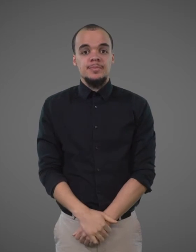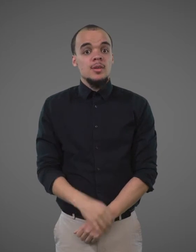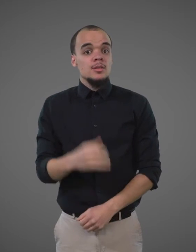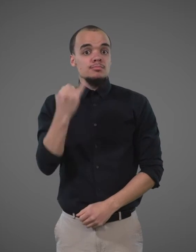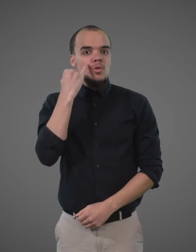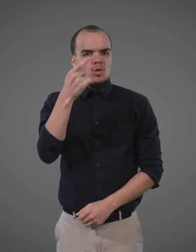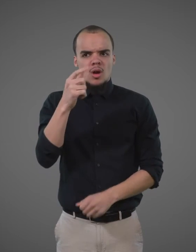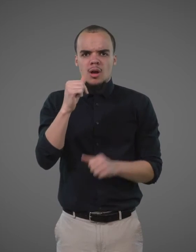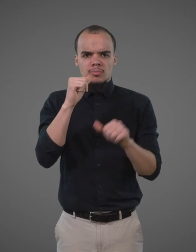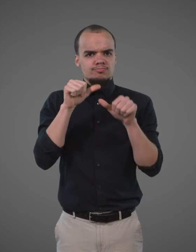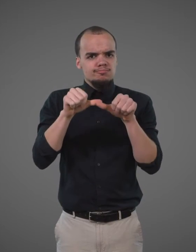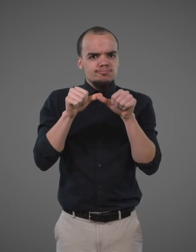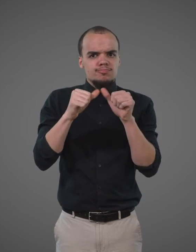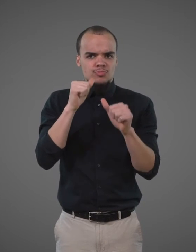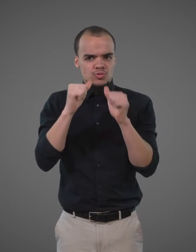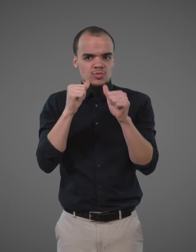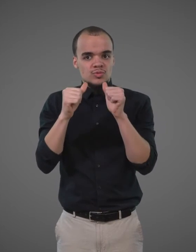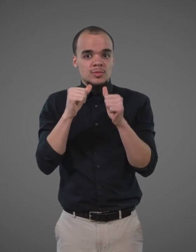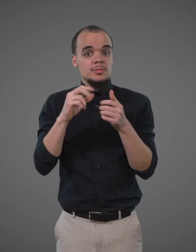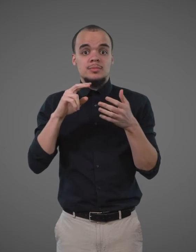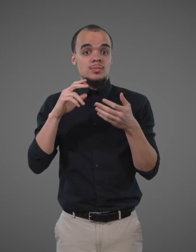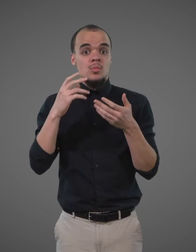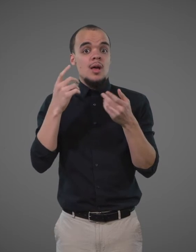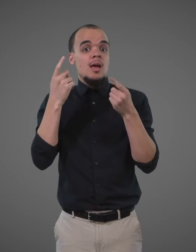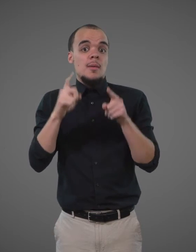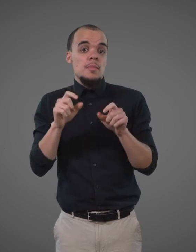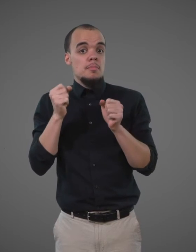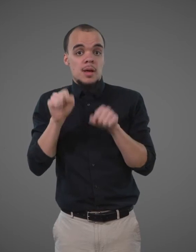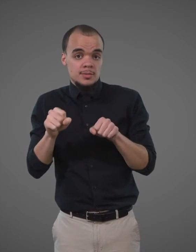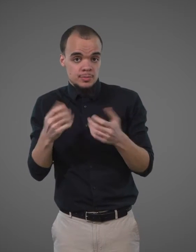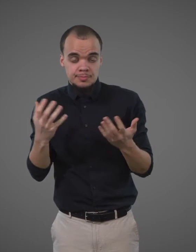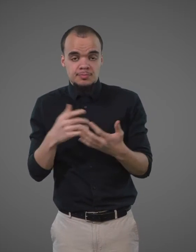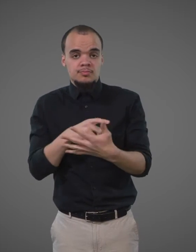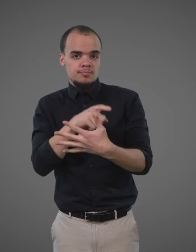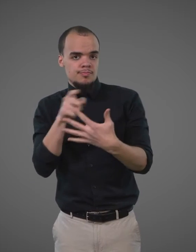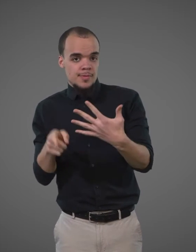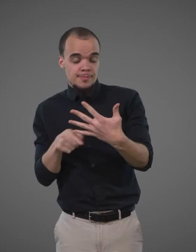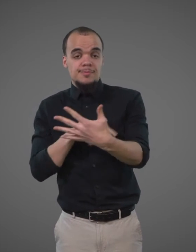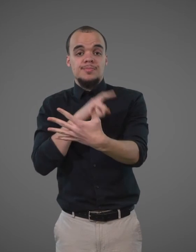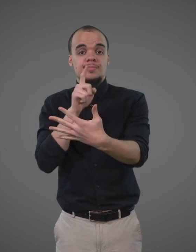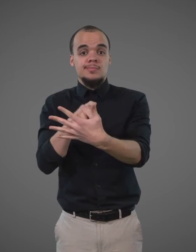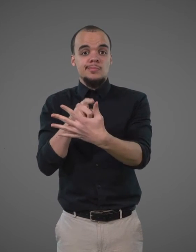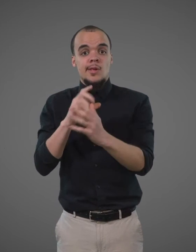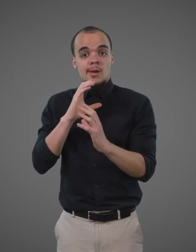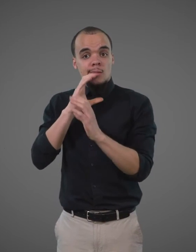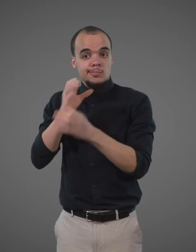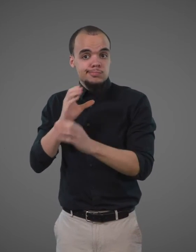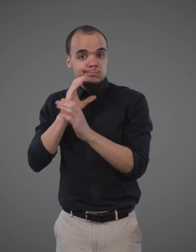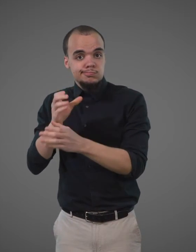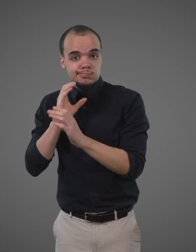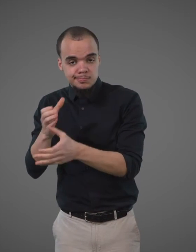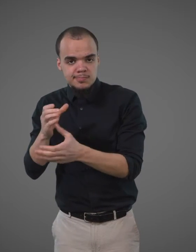If you decide to keep drinking a lot, you may have these things occur: Vomiting.